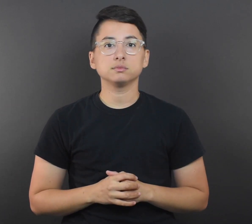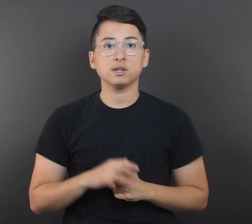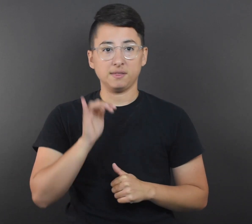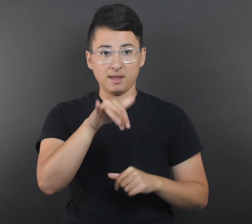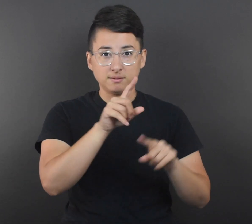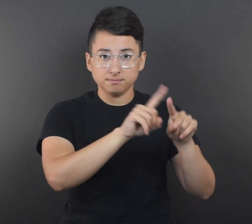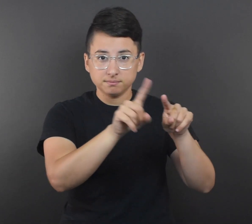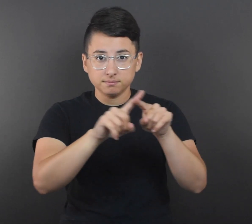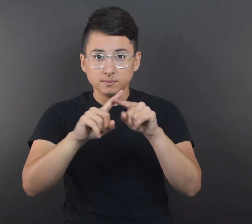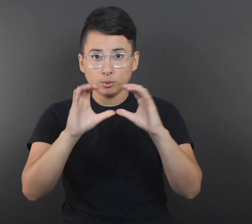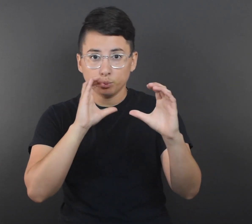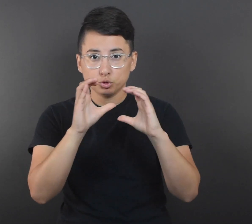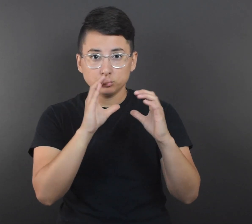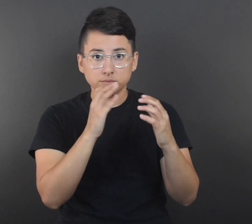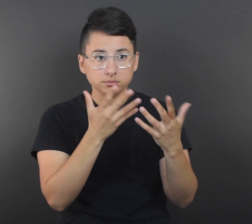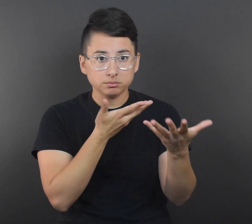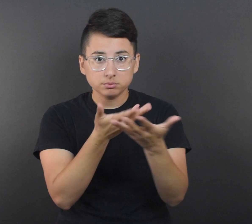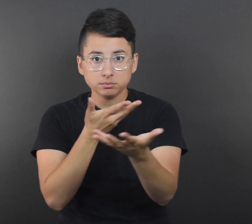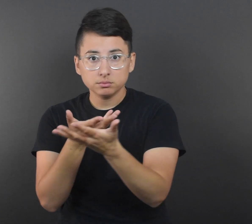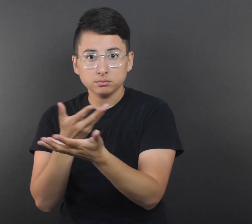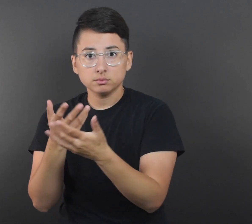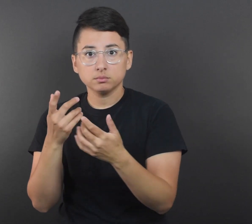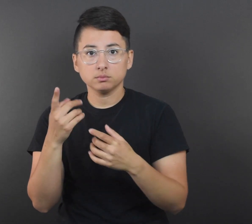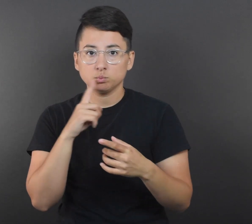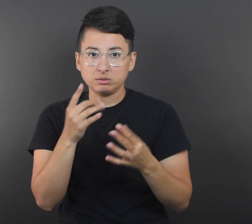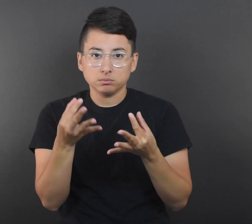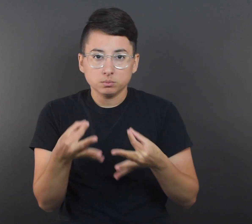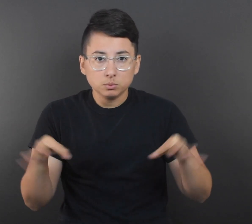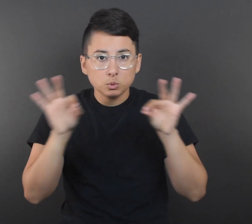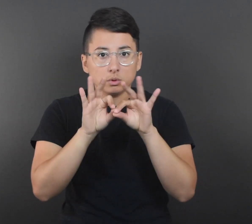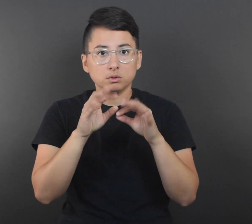These channels of communication are crucial to conveying accurate